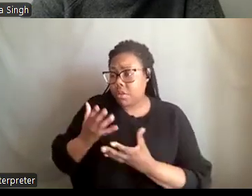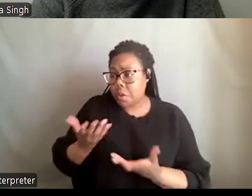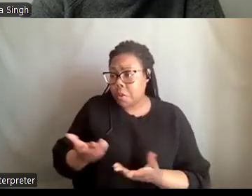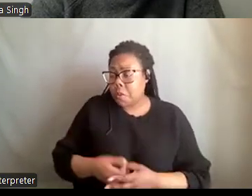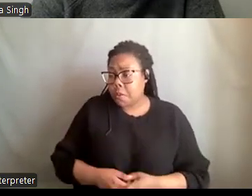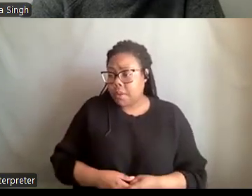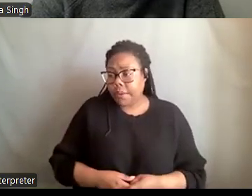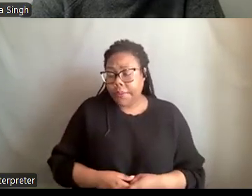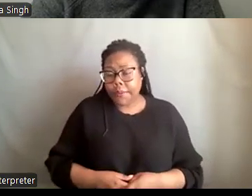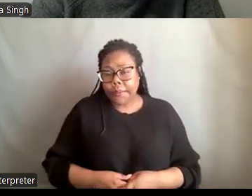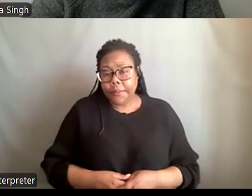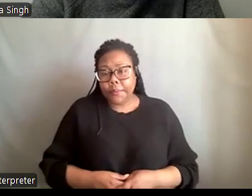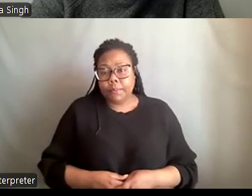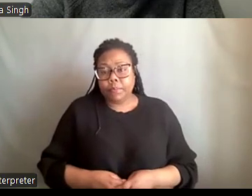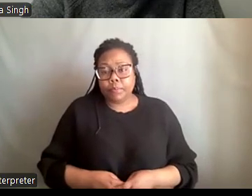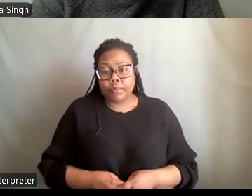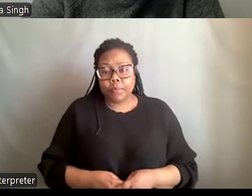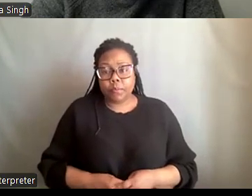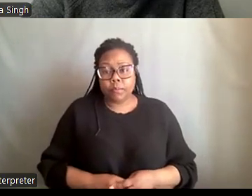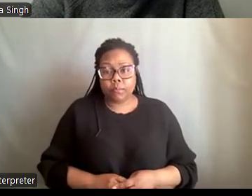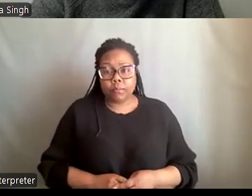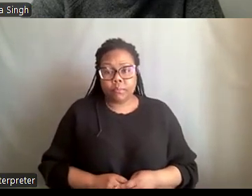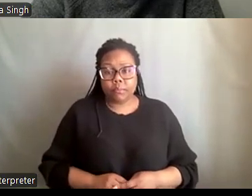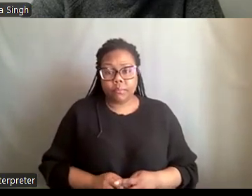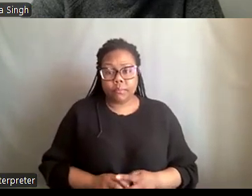you need to do. Just let us know.